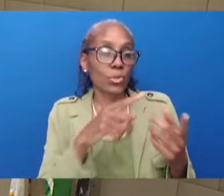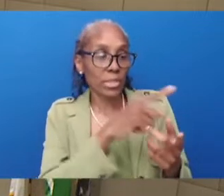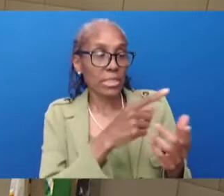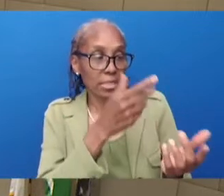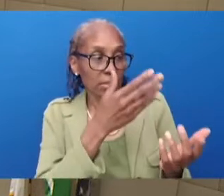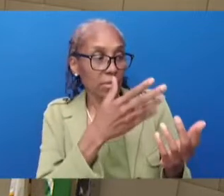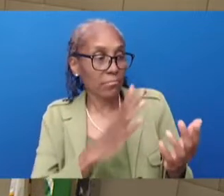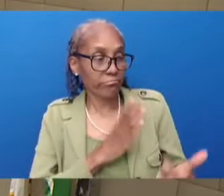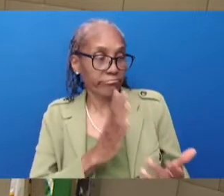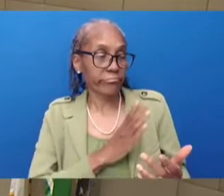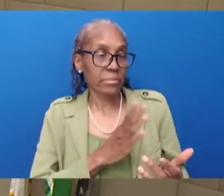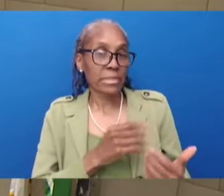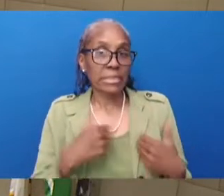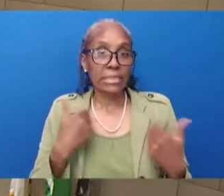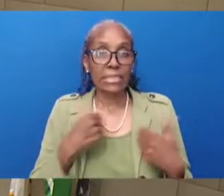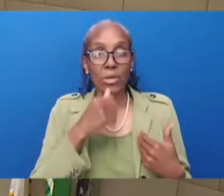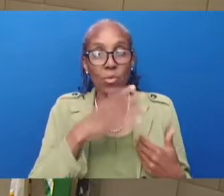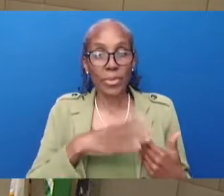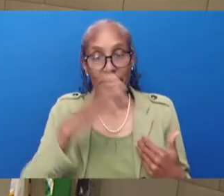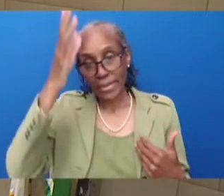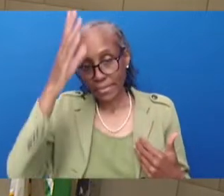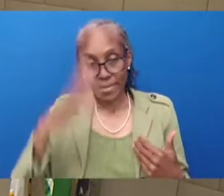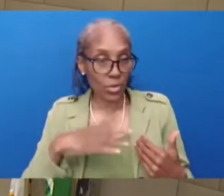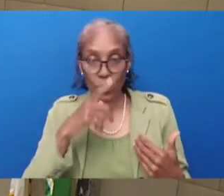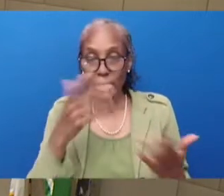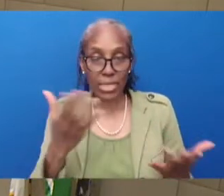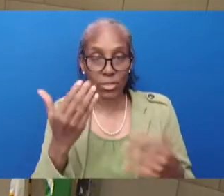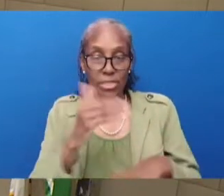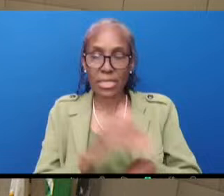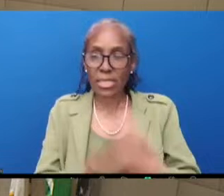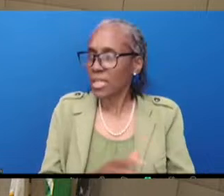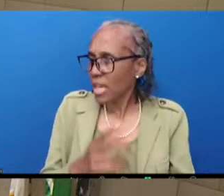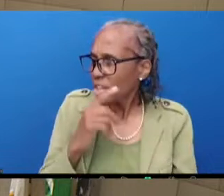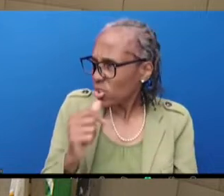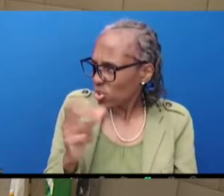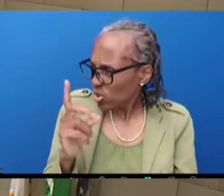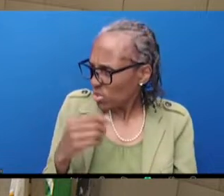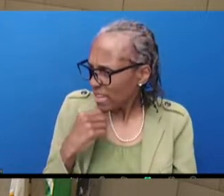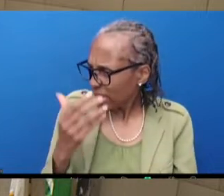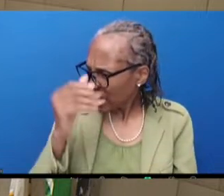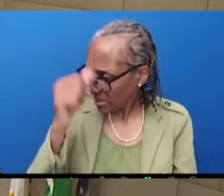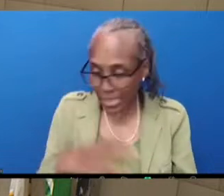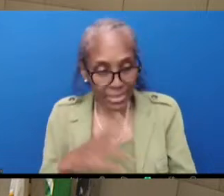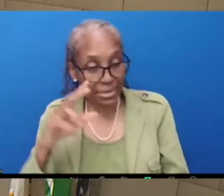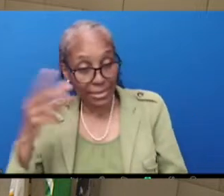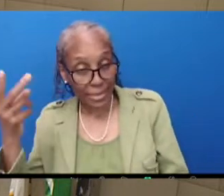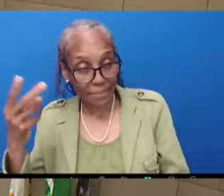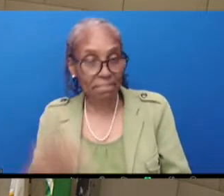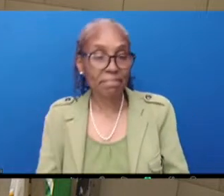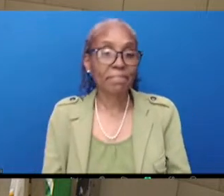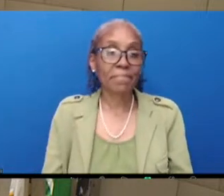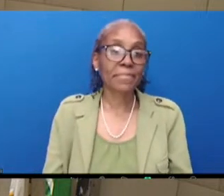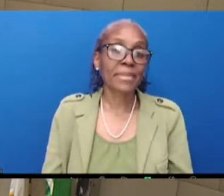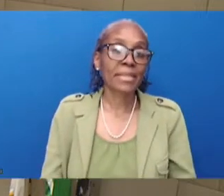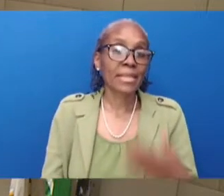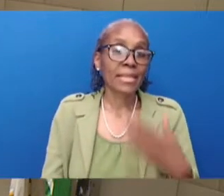ACCEPT THIS PROCLAMATION WITH THANKS TO THE VERY FINE YOUNG